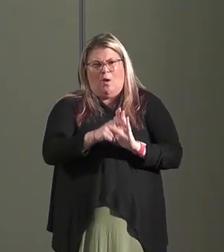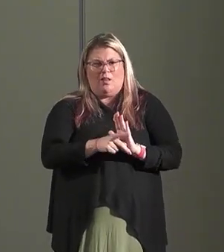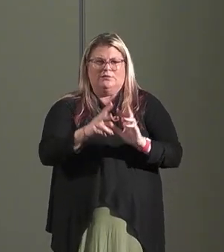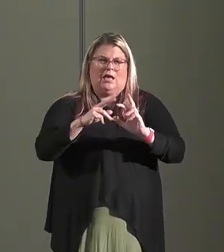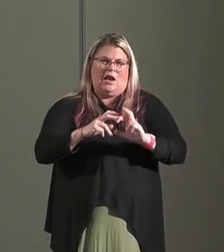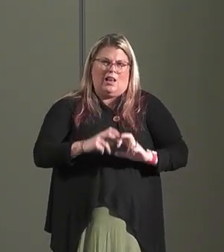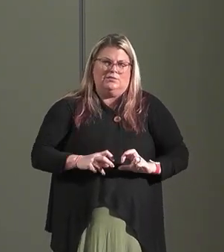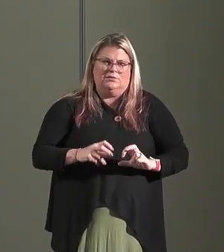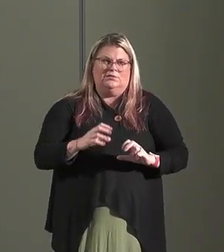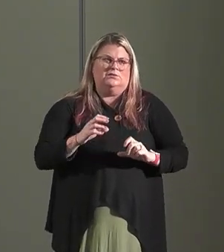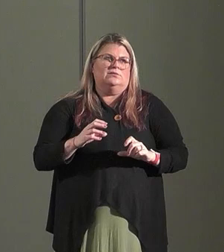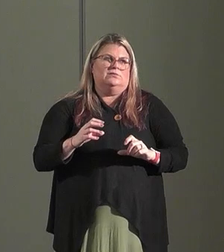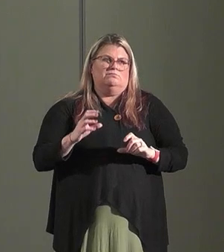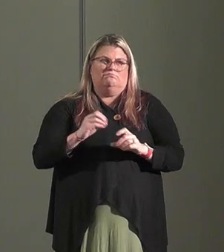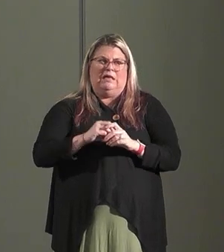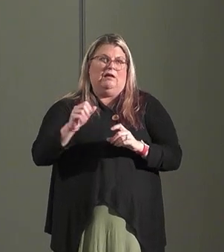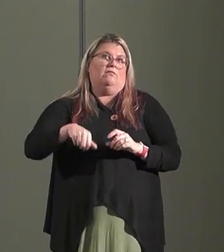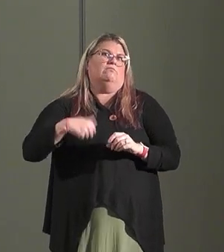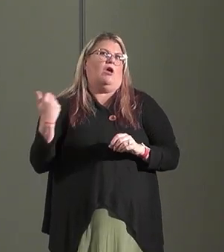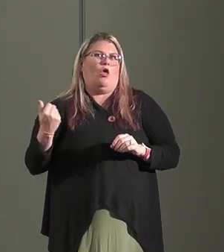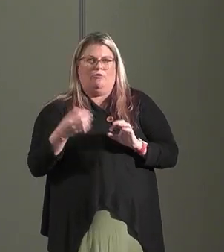in language other than English. >> MIKE: Right.